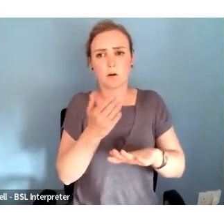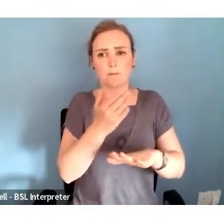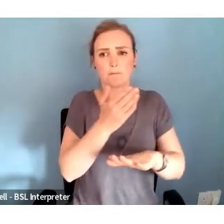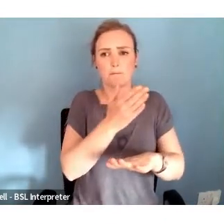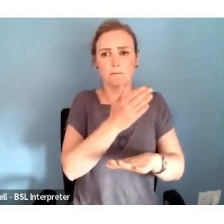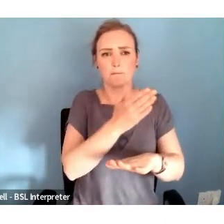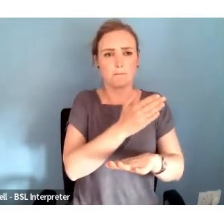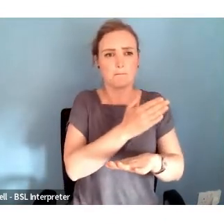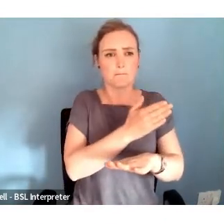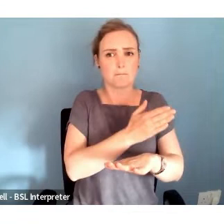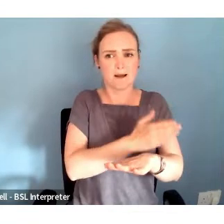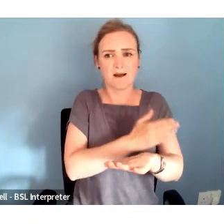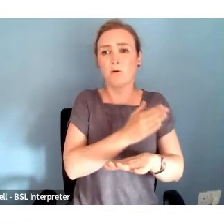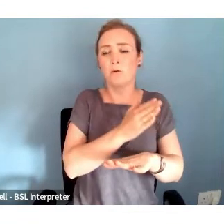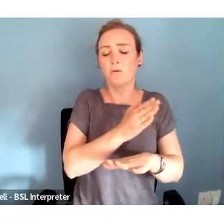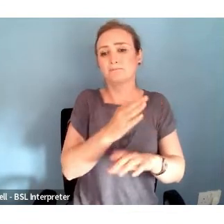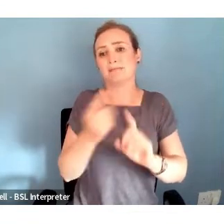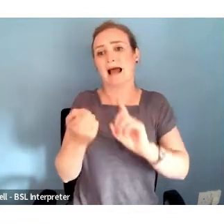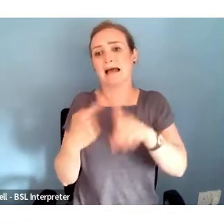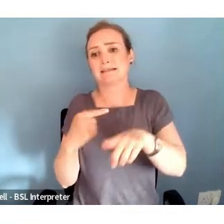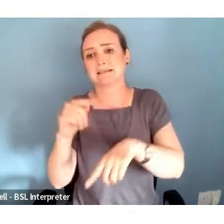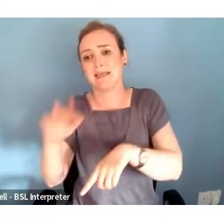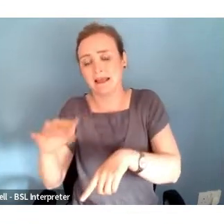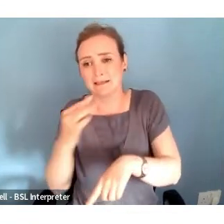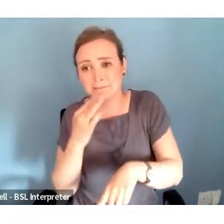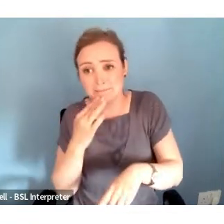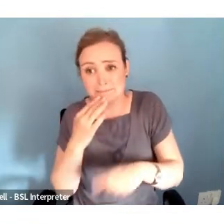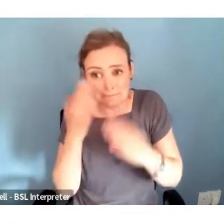shared the answer, which is cheating. What we are going to